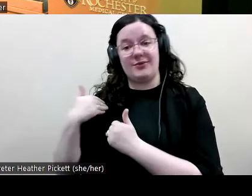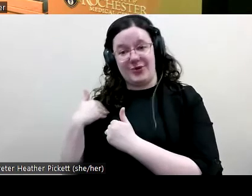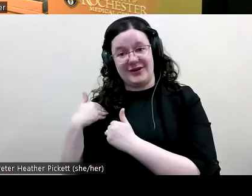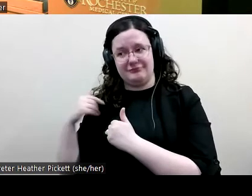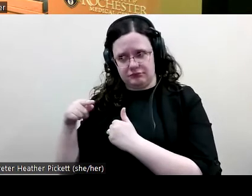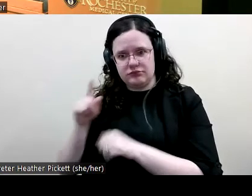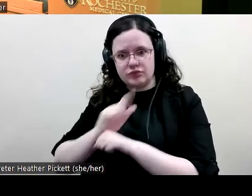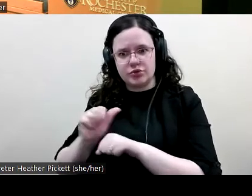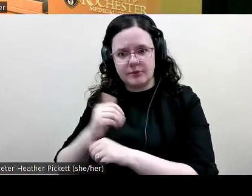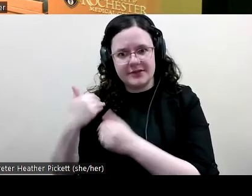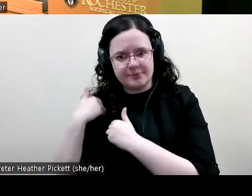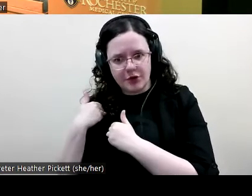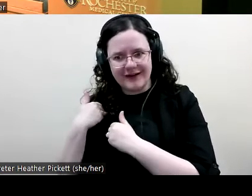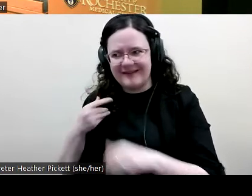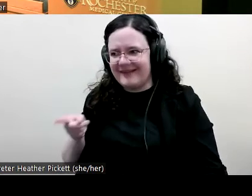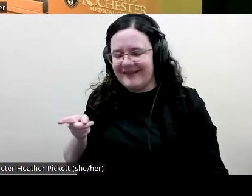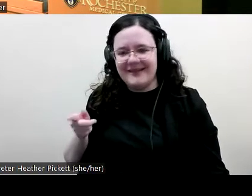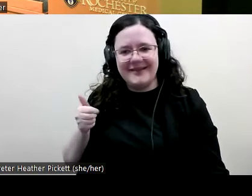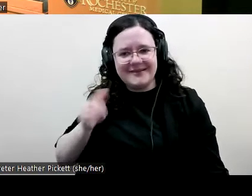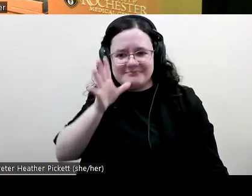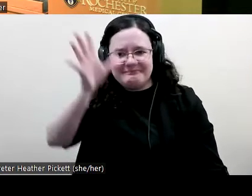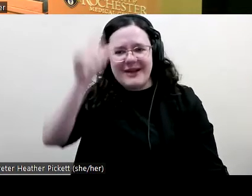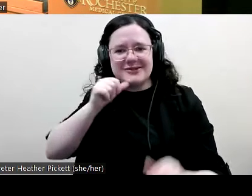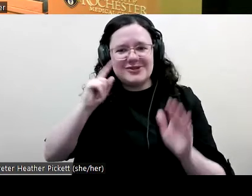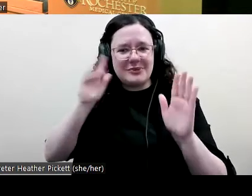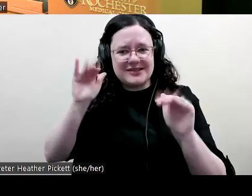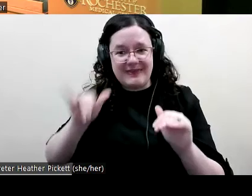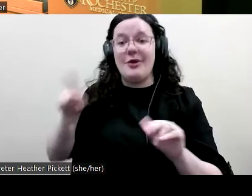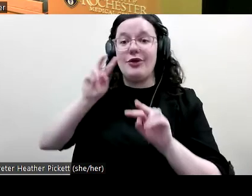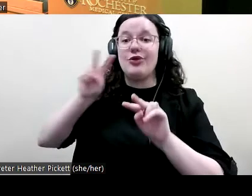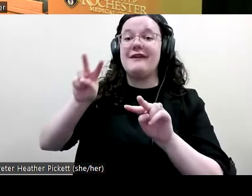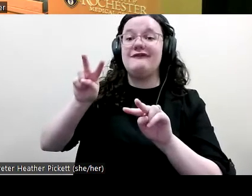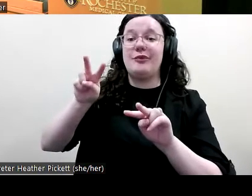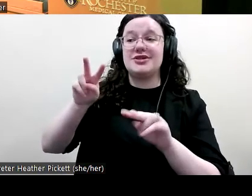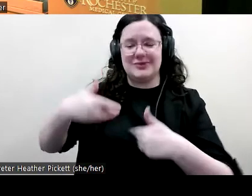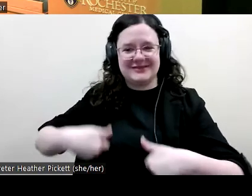you're looking forward to that empty nest if any of you have had kids who've left um admit it right